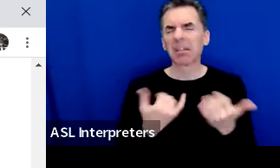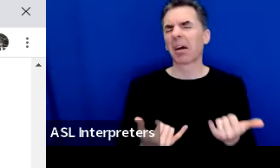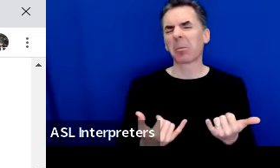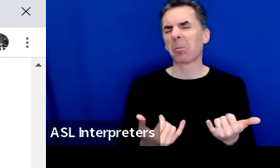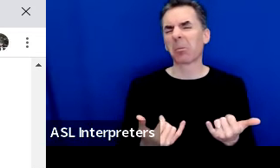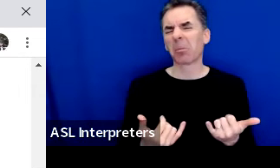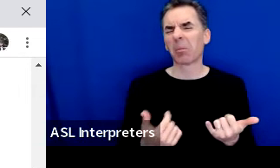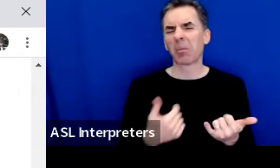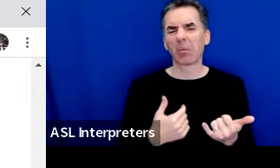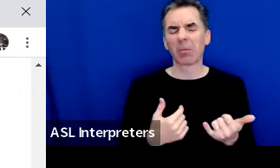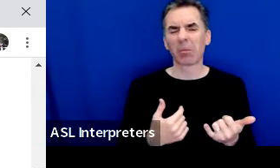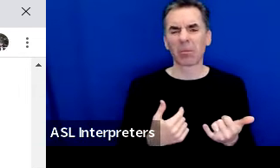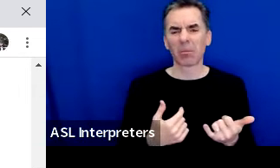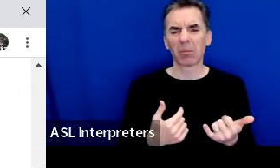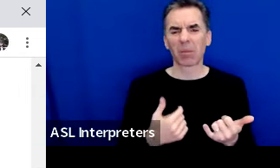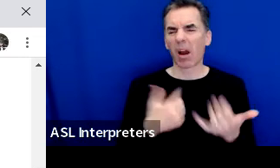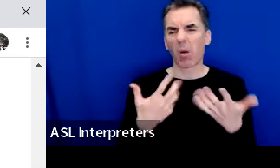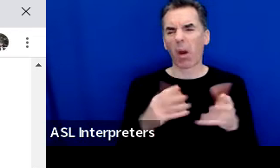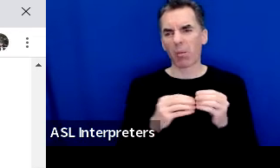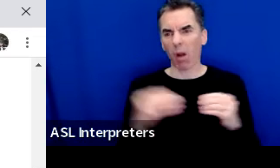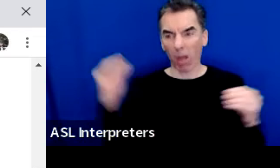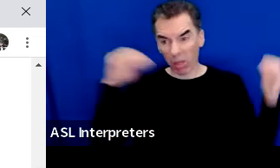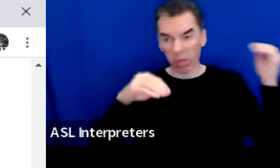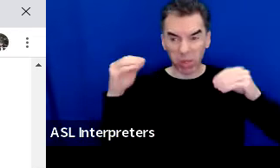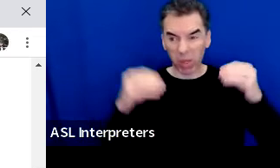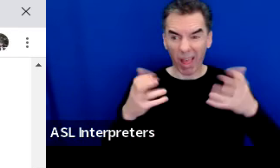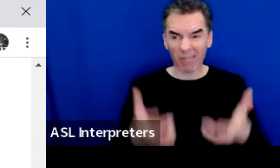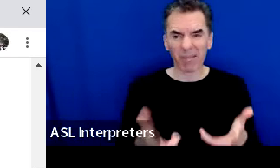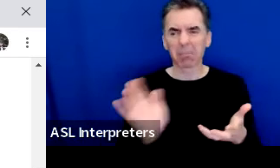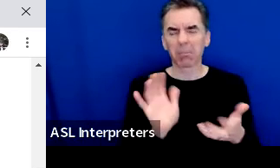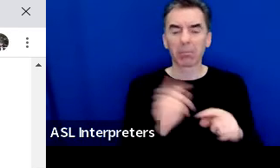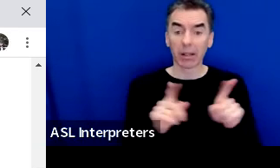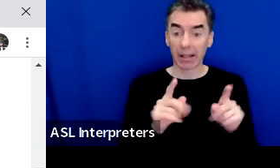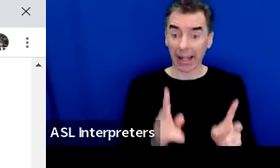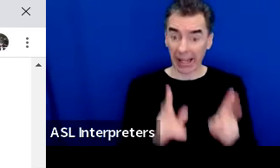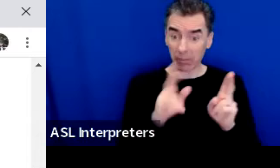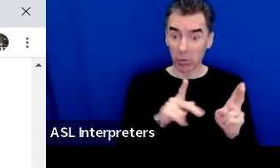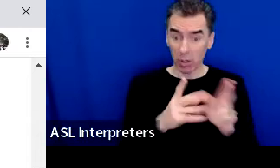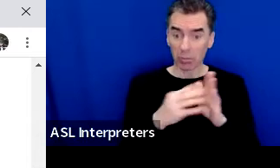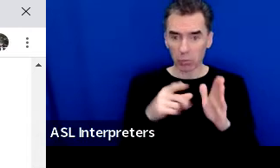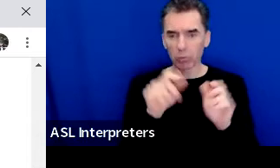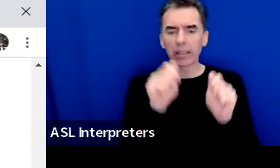make the system even have more junk in it. But if you edit a personal copy, that's where you change the wording or whatever you want to change with it.